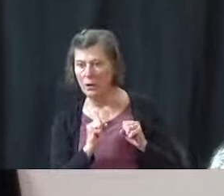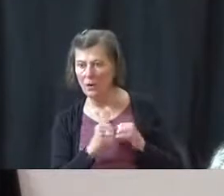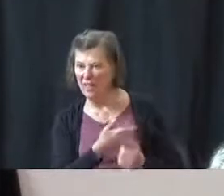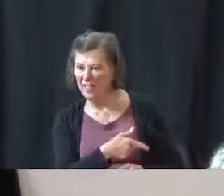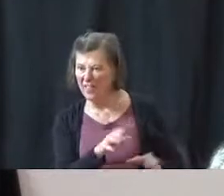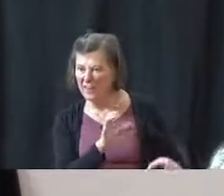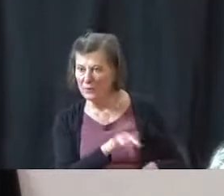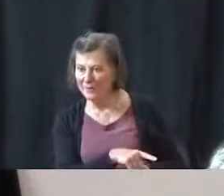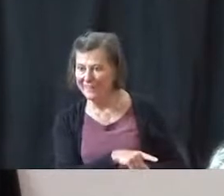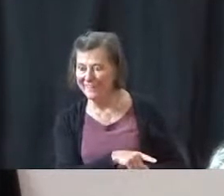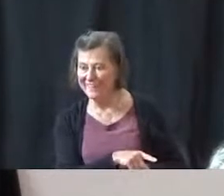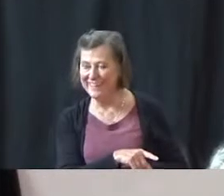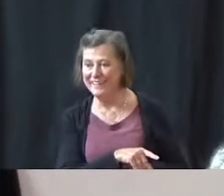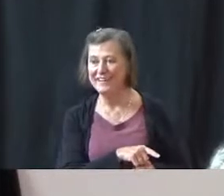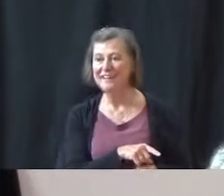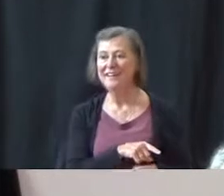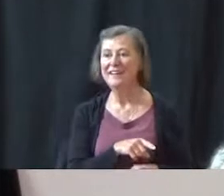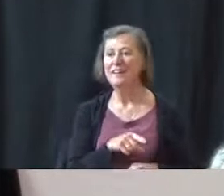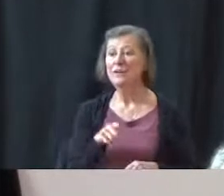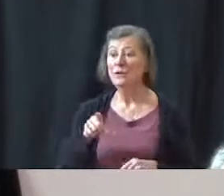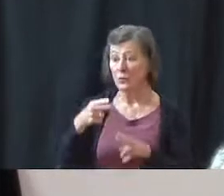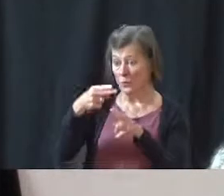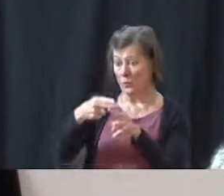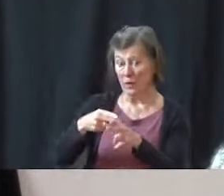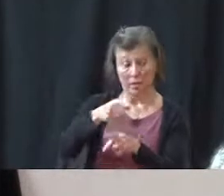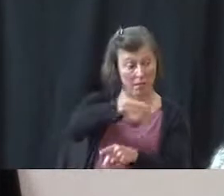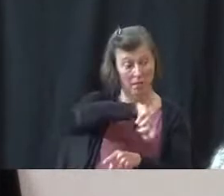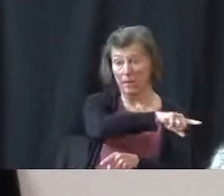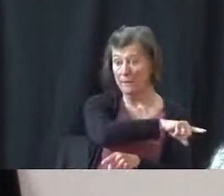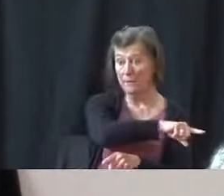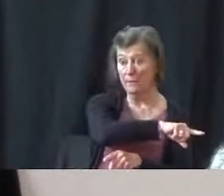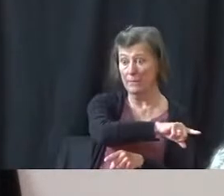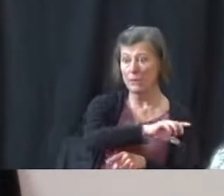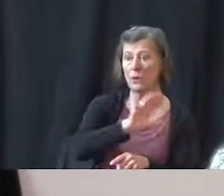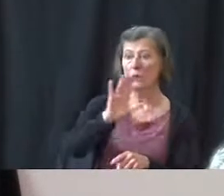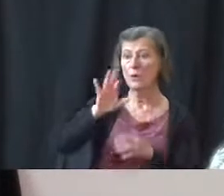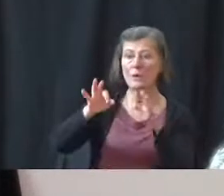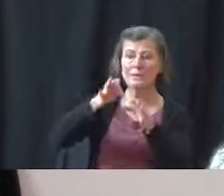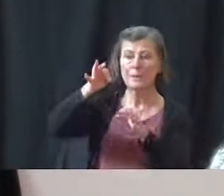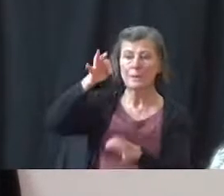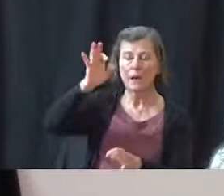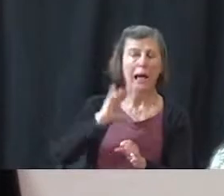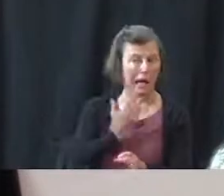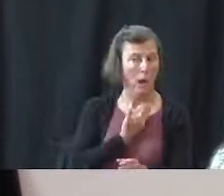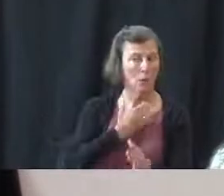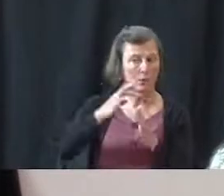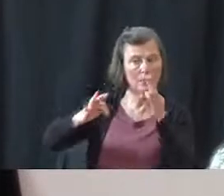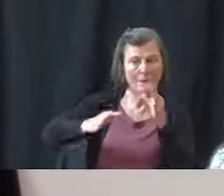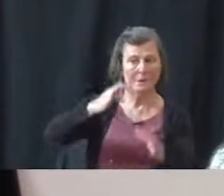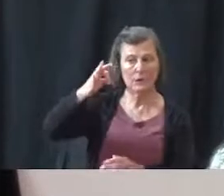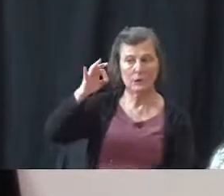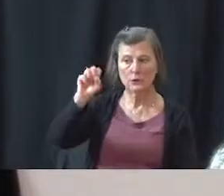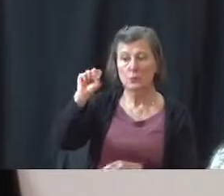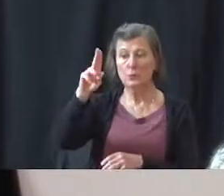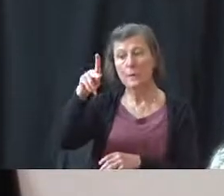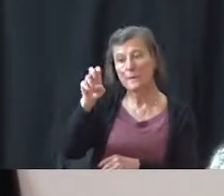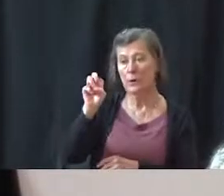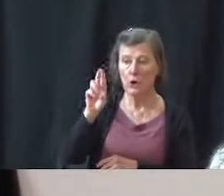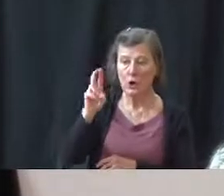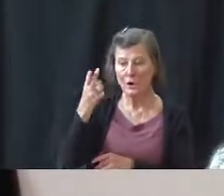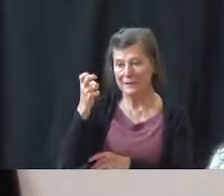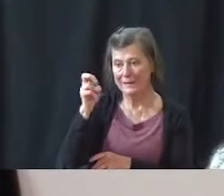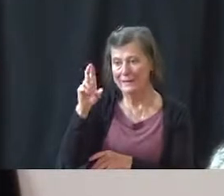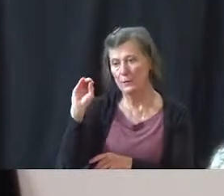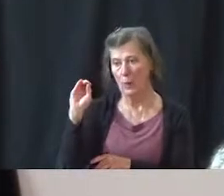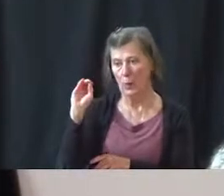And, you could call these ones your spiritual, our spiritual superheroes, our spiritual superheroes.